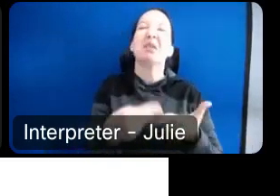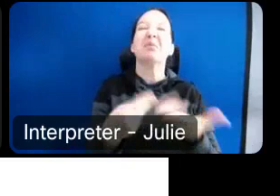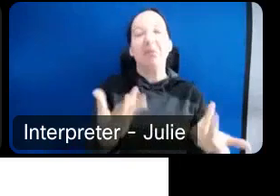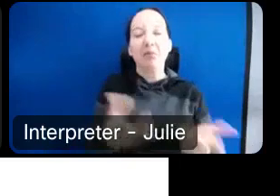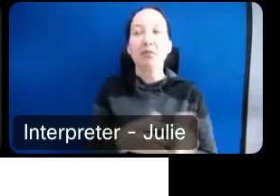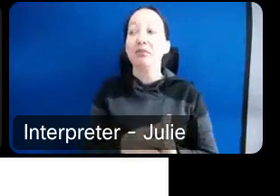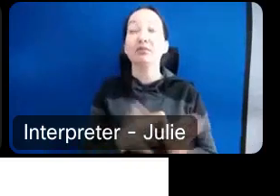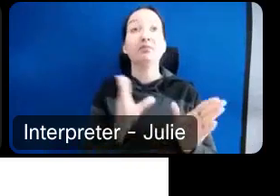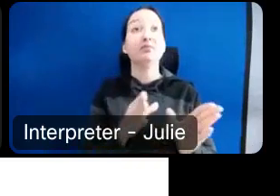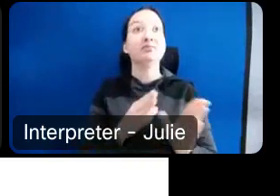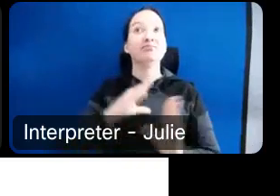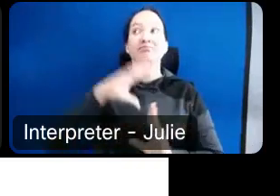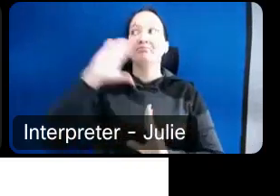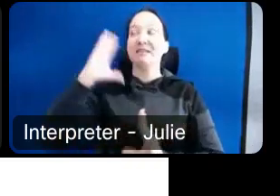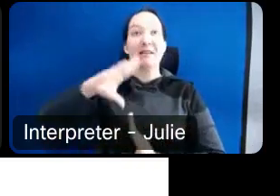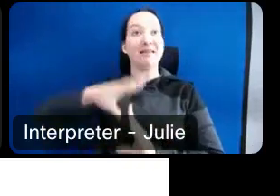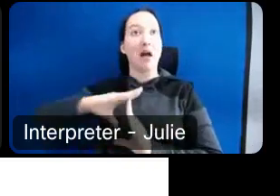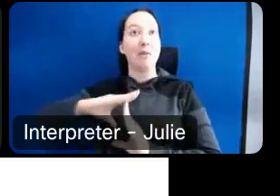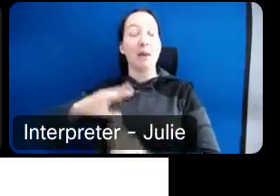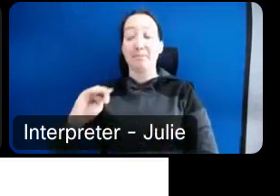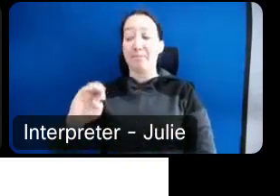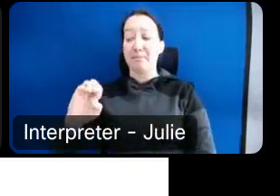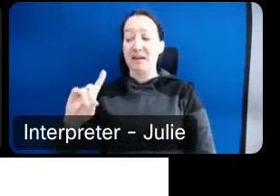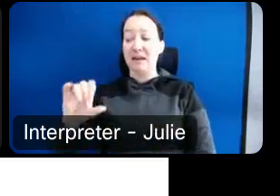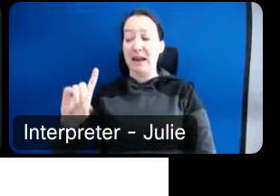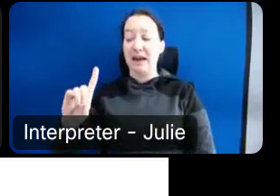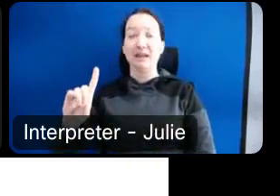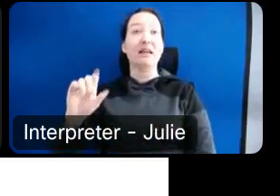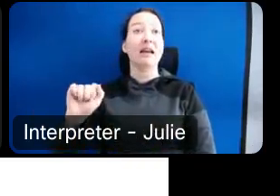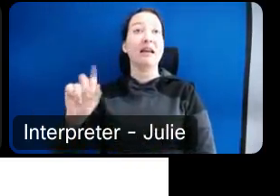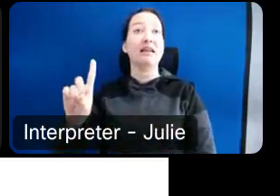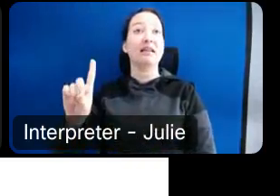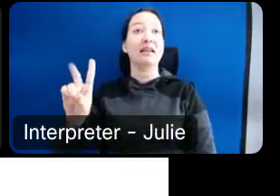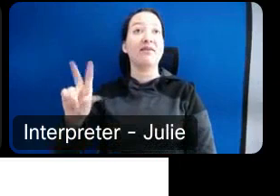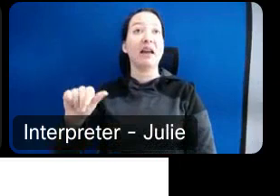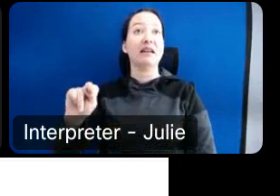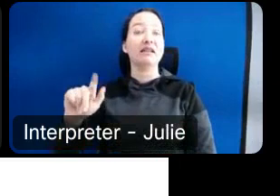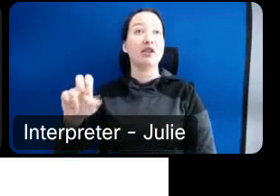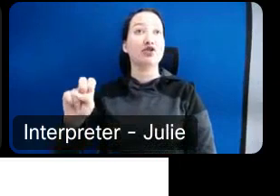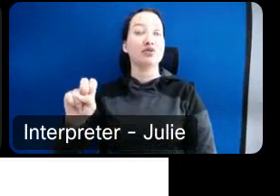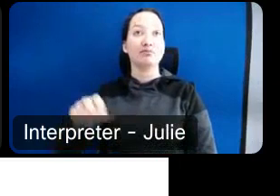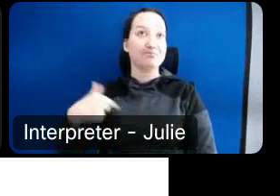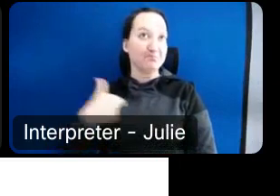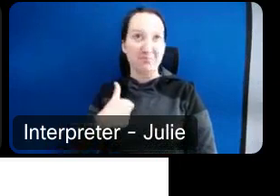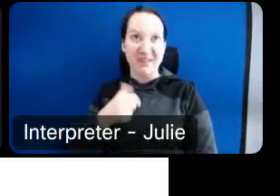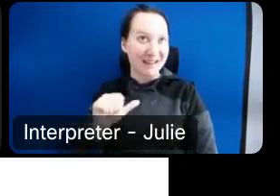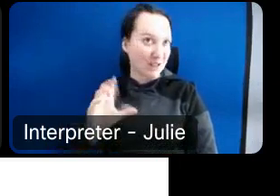Um, the big advantage of the Medicaid advantage programs, which doesn't really do.